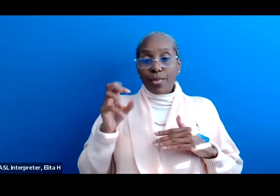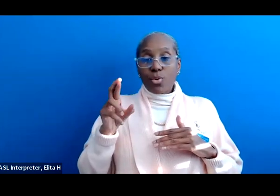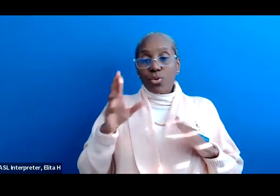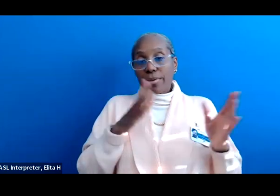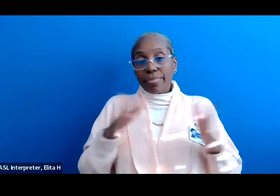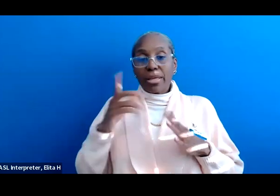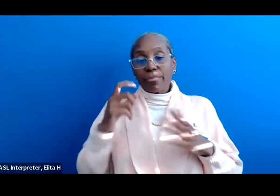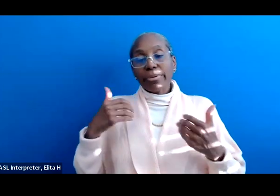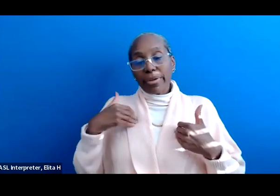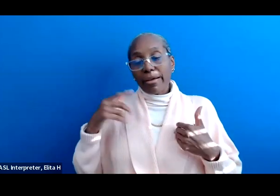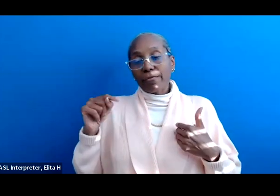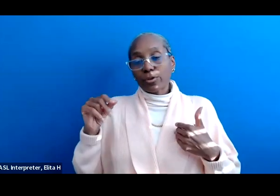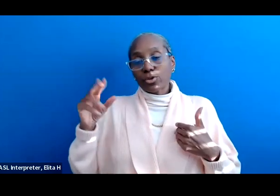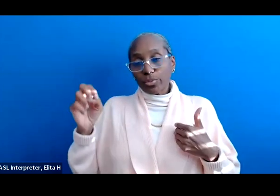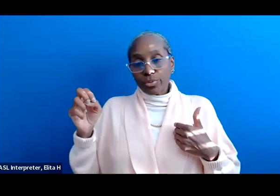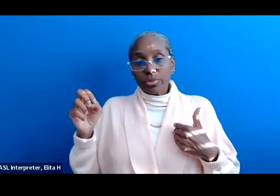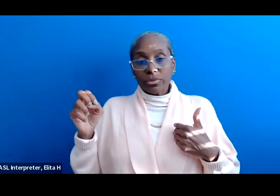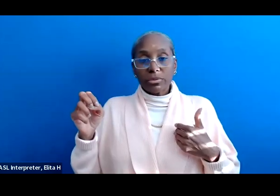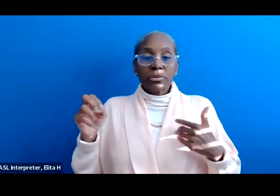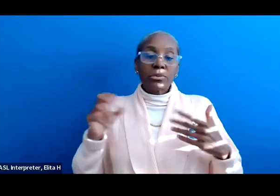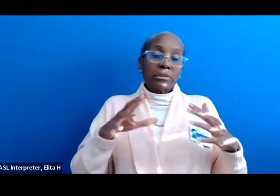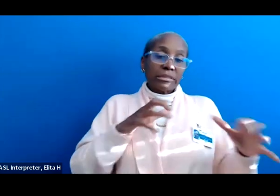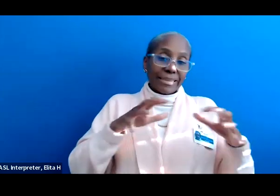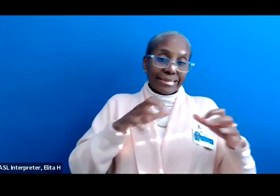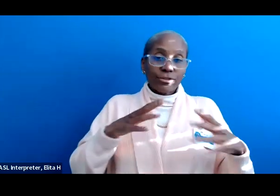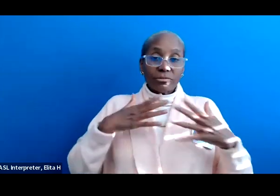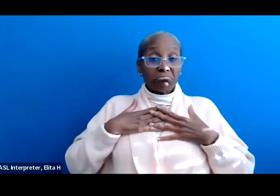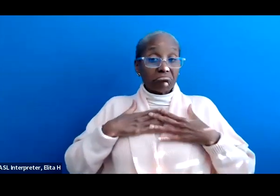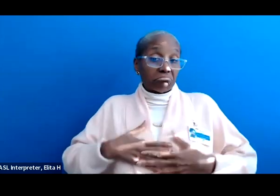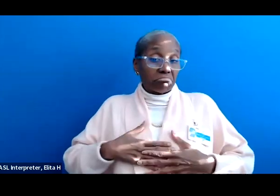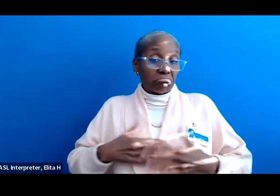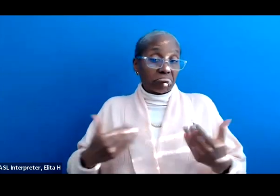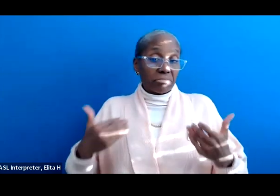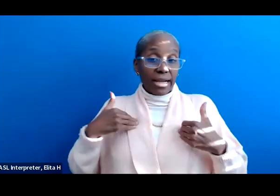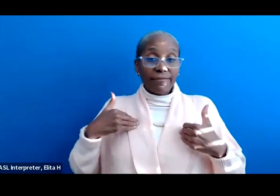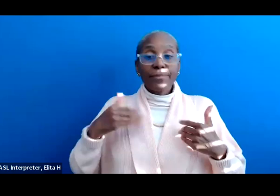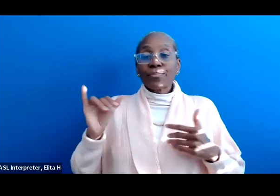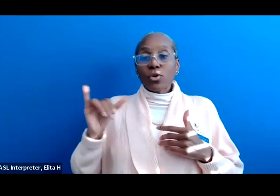tone, which is spasticity in their body, which is also in their bowel.